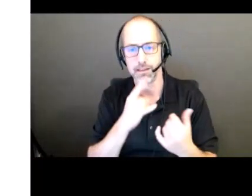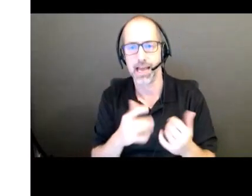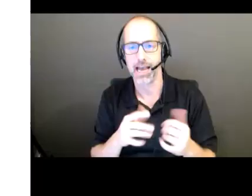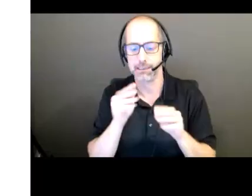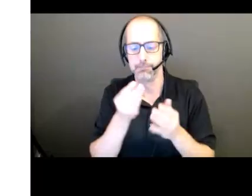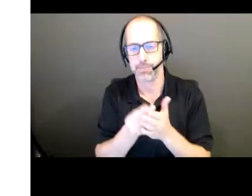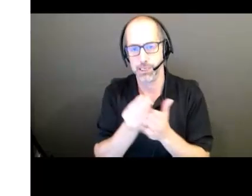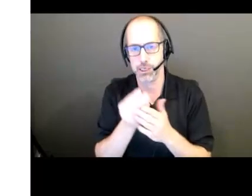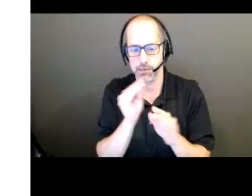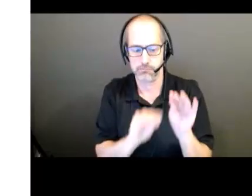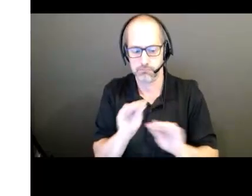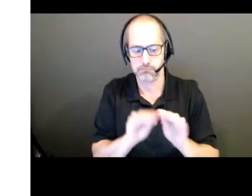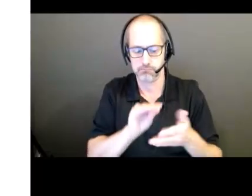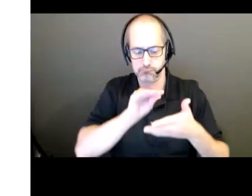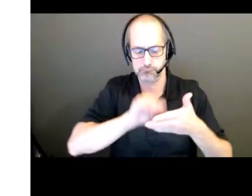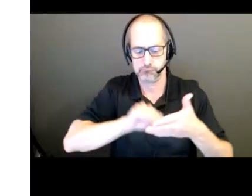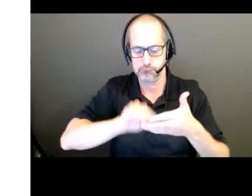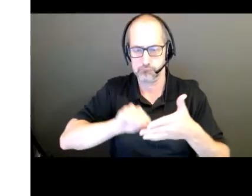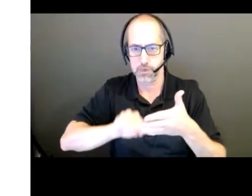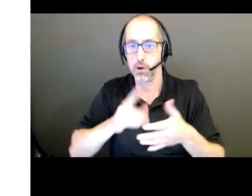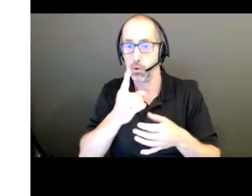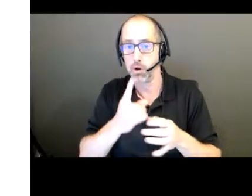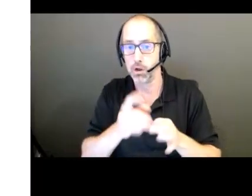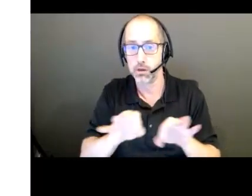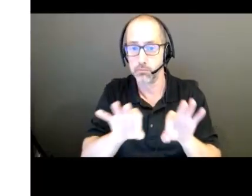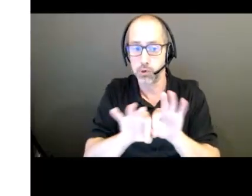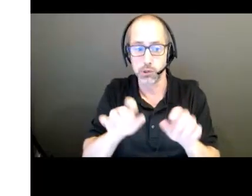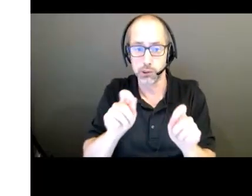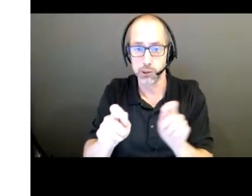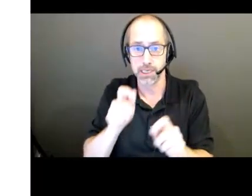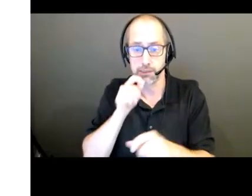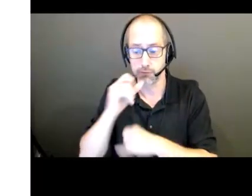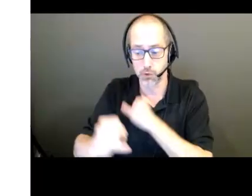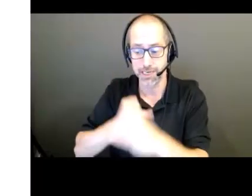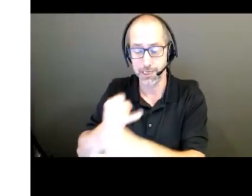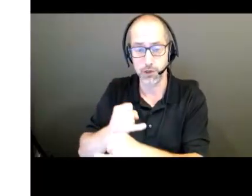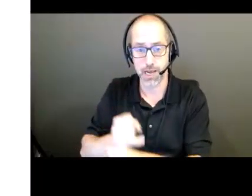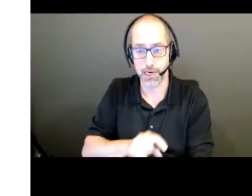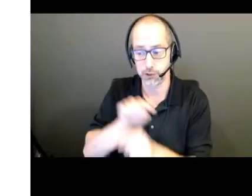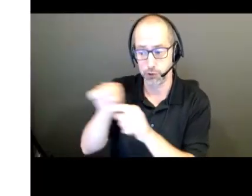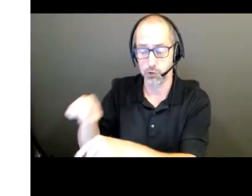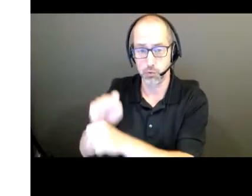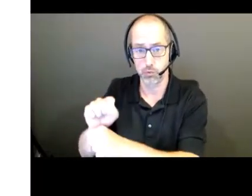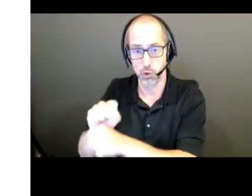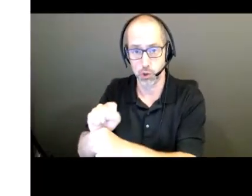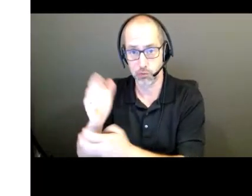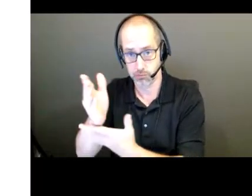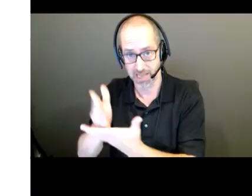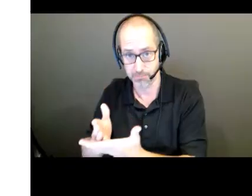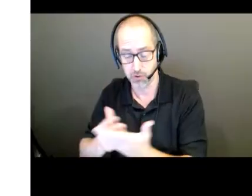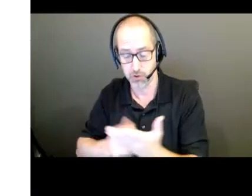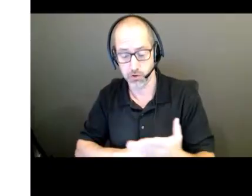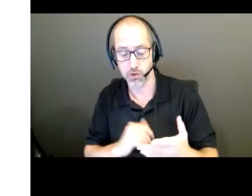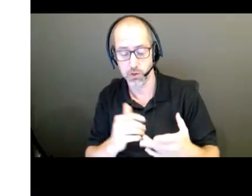One of the main changes to the International Residencies component concerns the new budget.